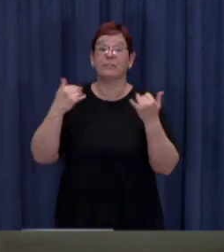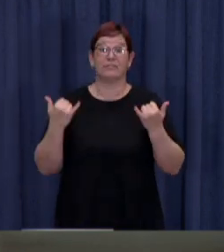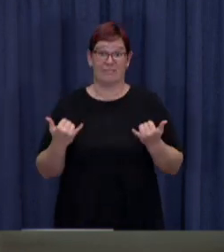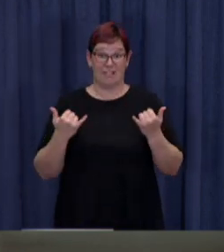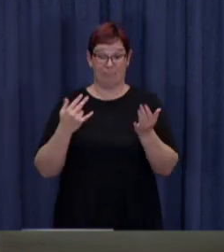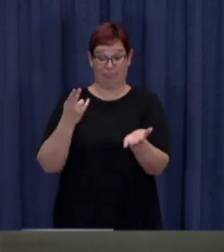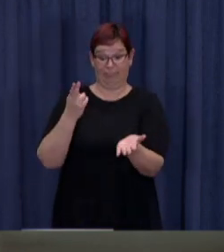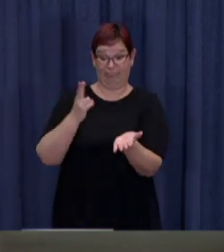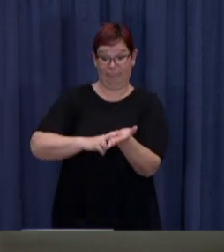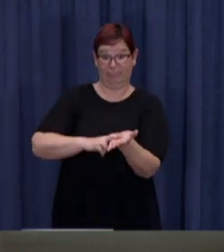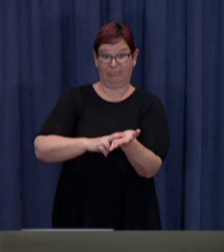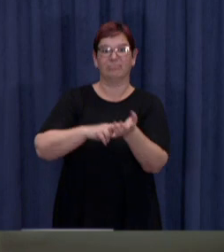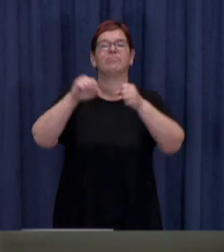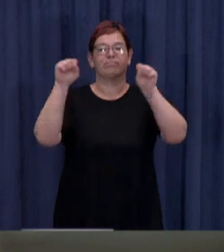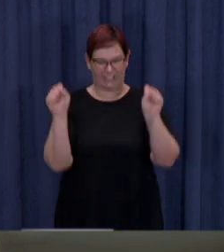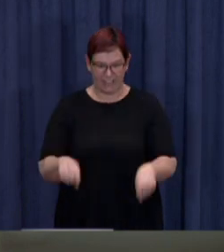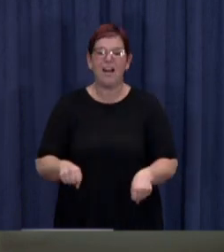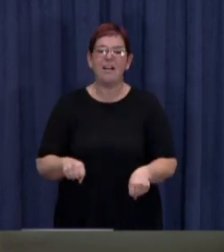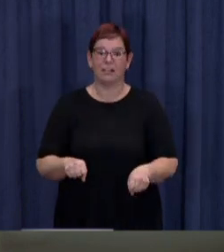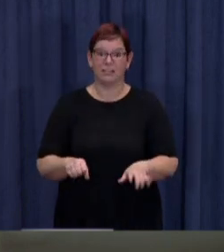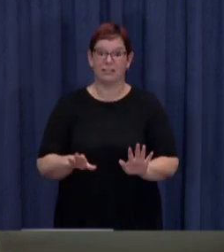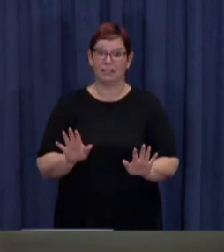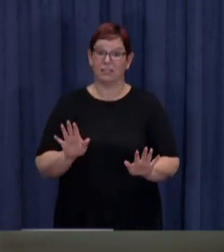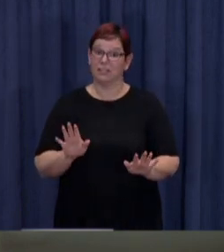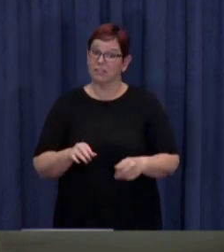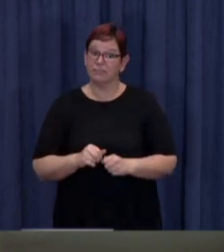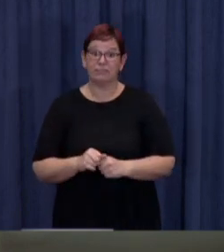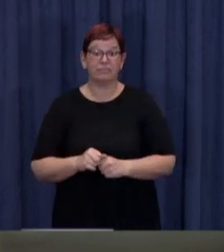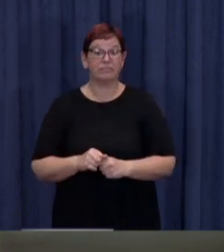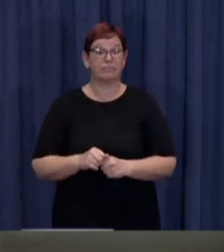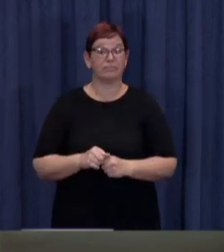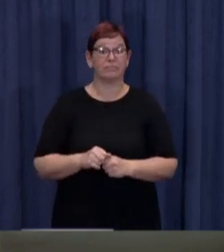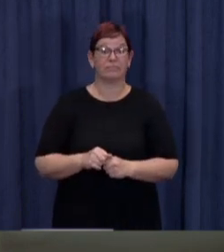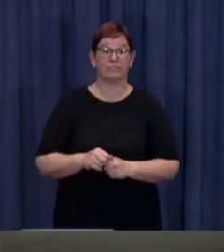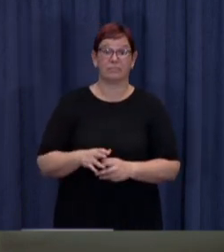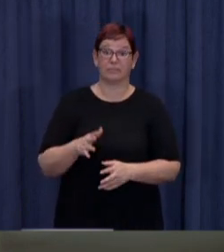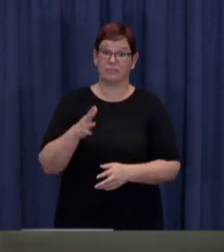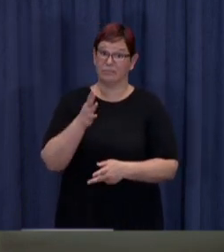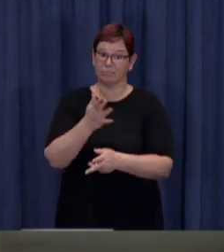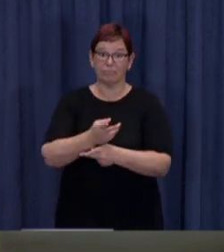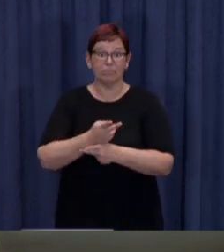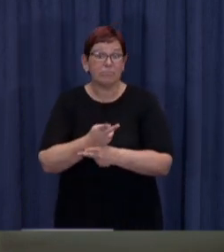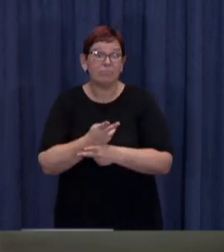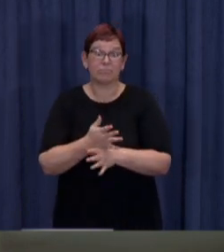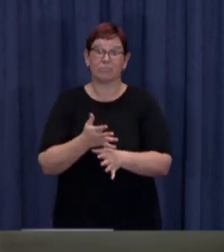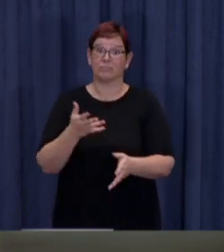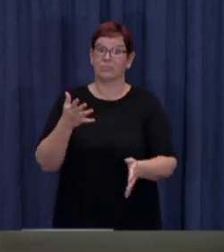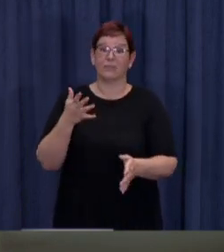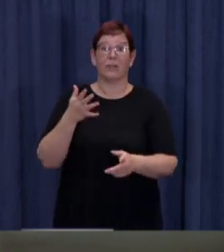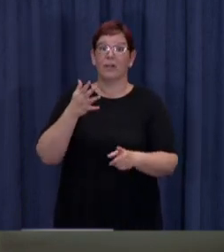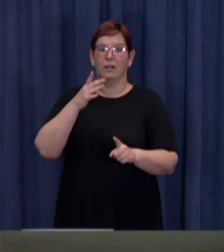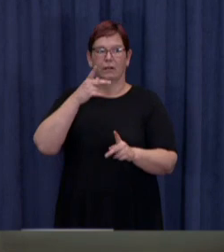not going to exercise any powers that are given to me lightly under this declaration but that's a small example but perhaps an important one in terms of